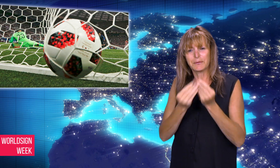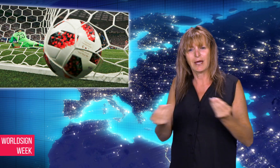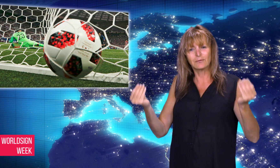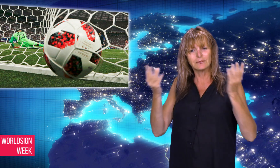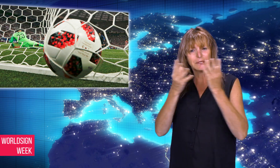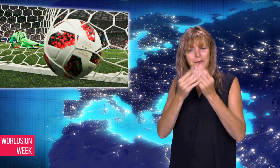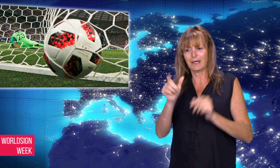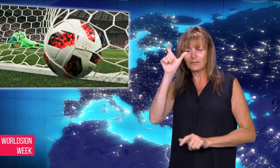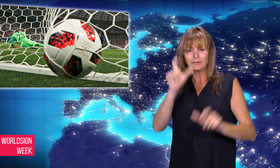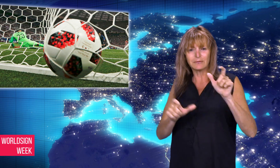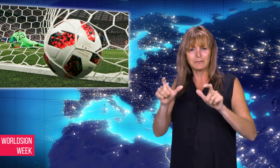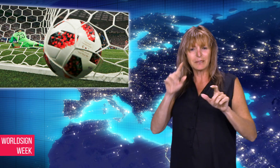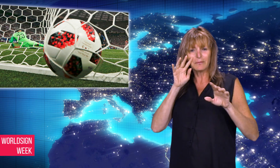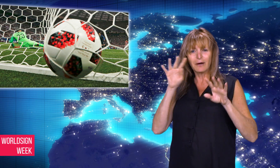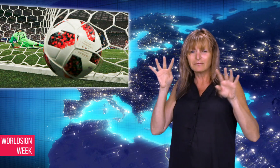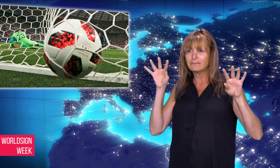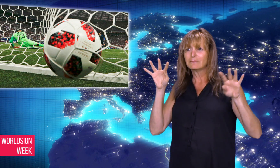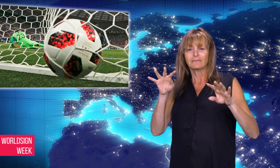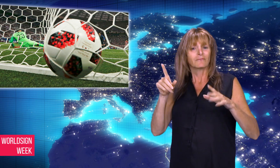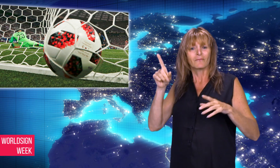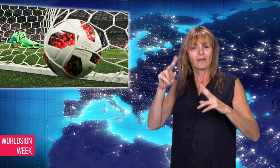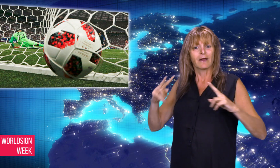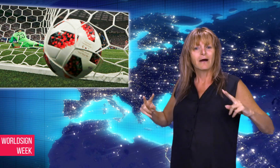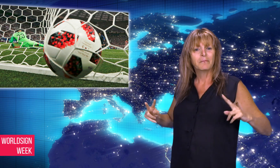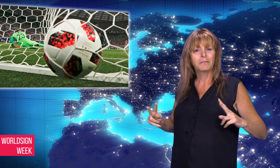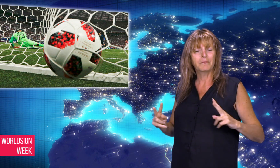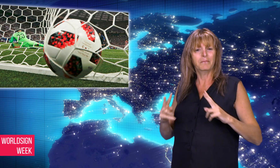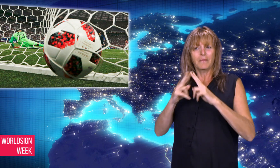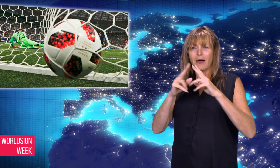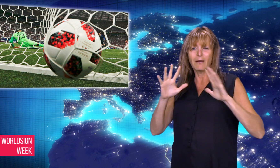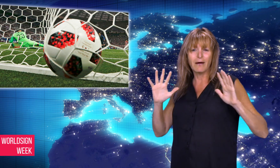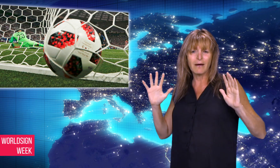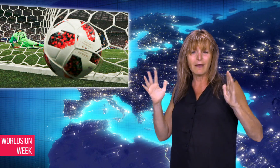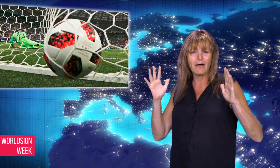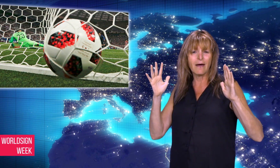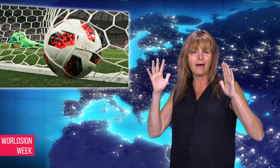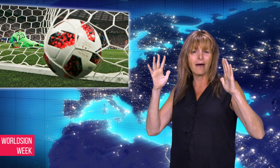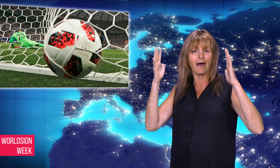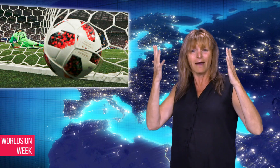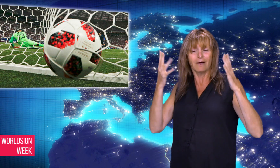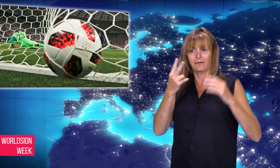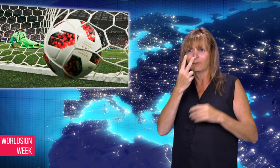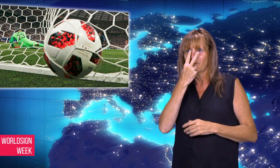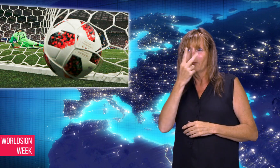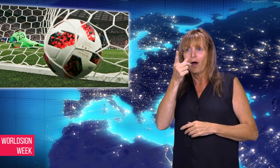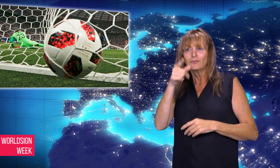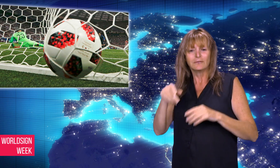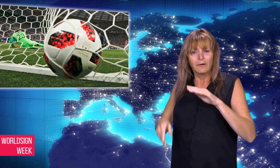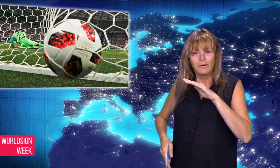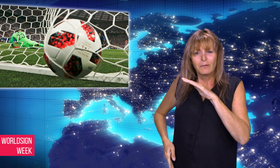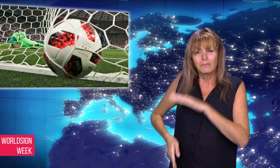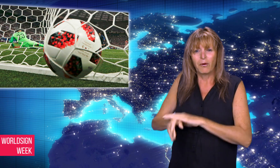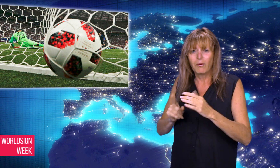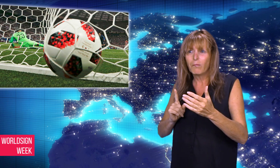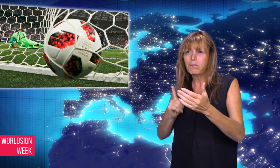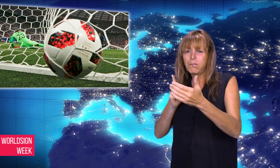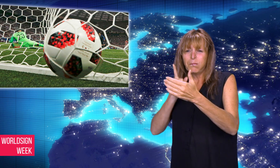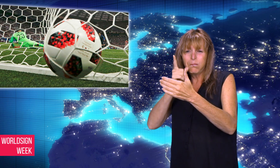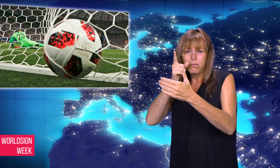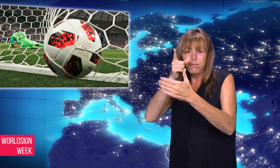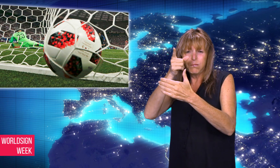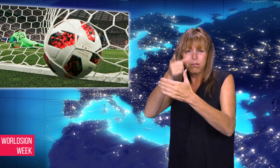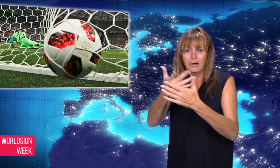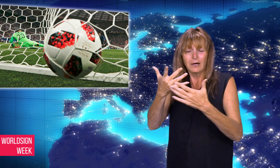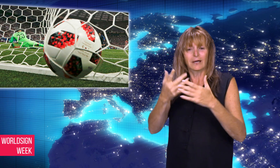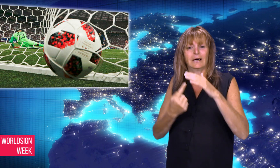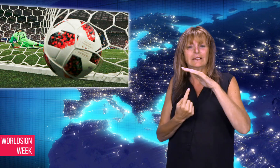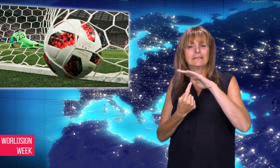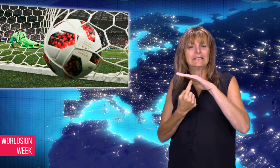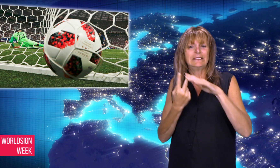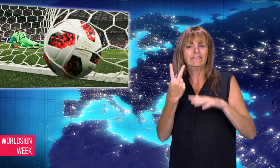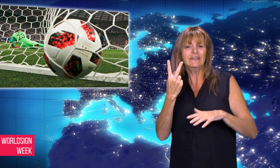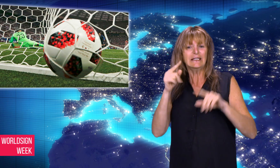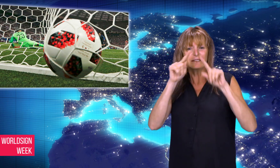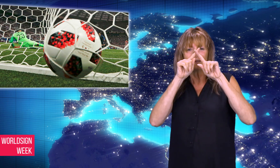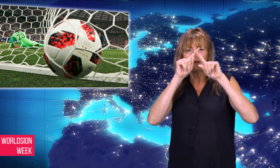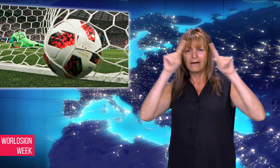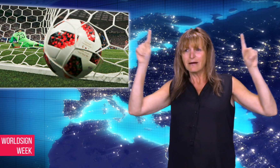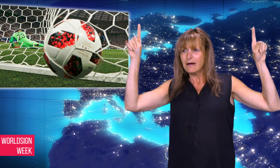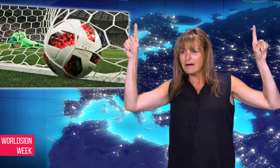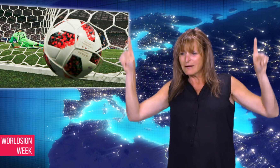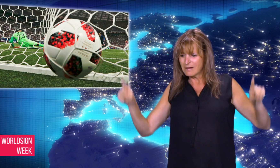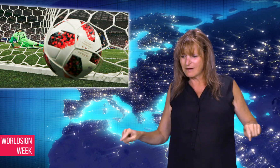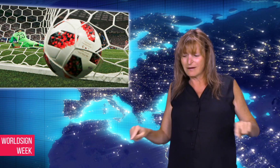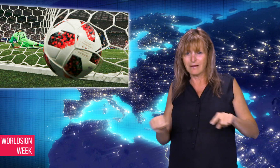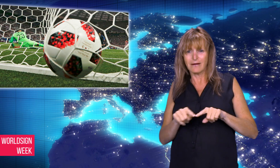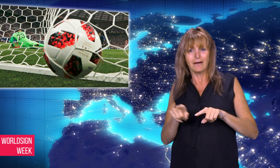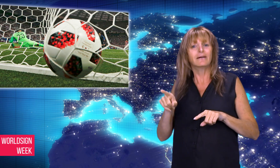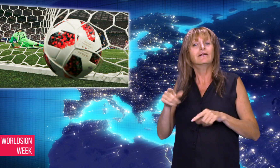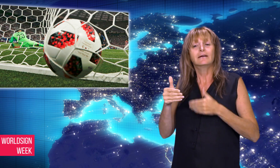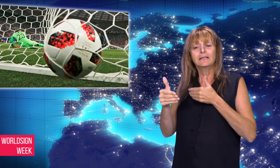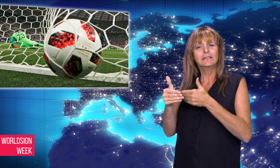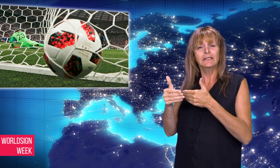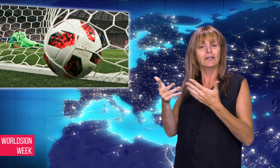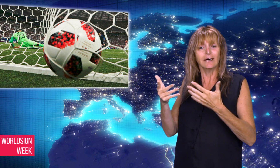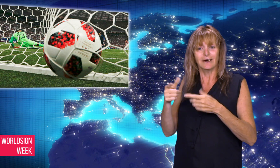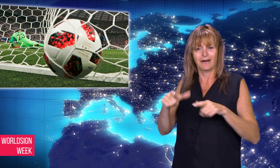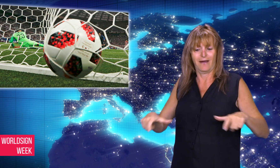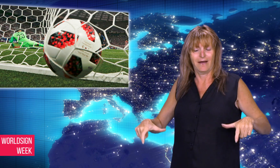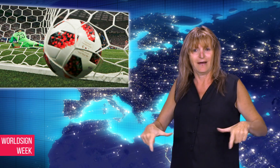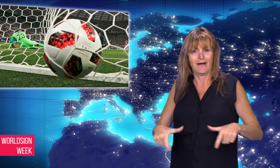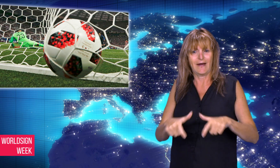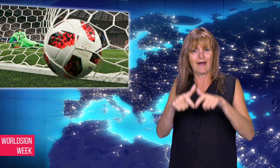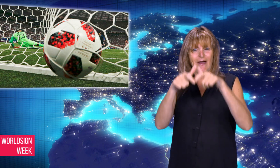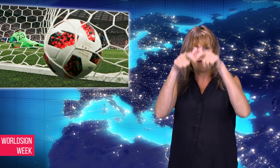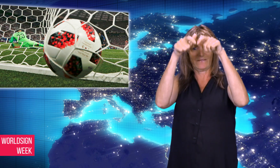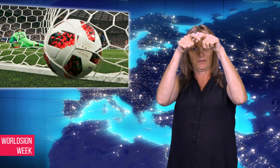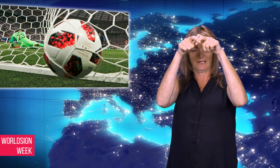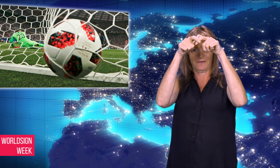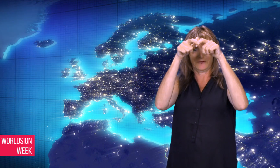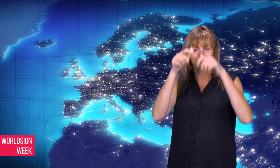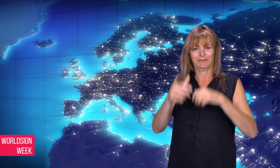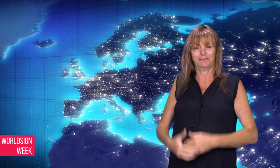near the Eiffel Tower.